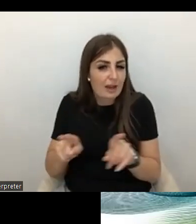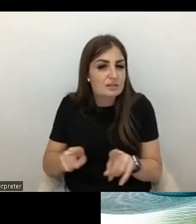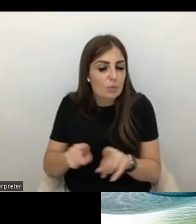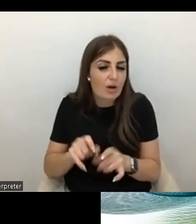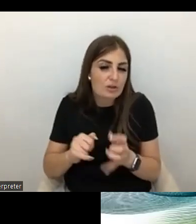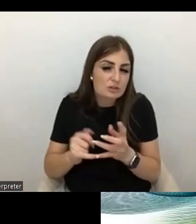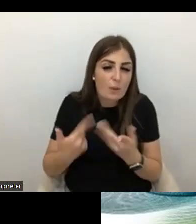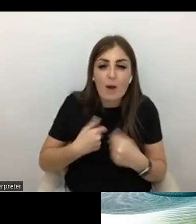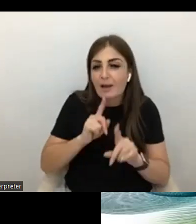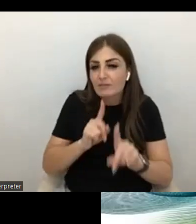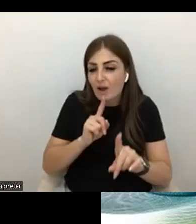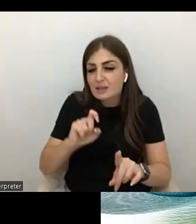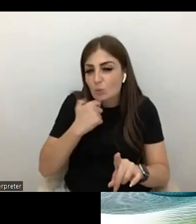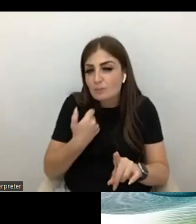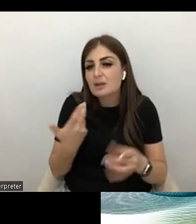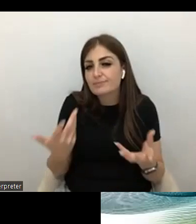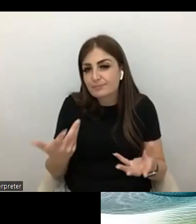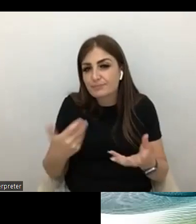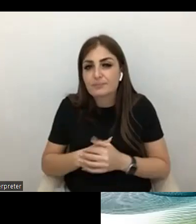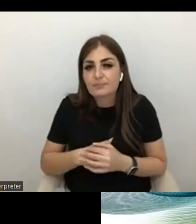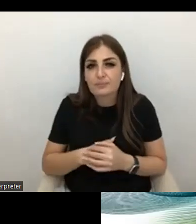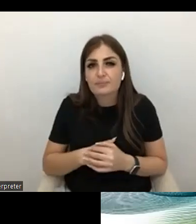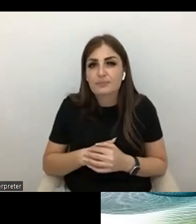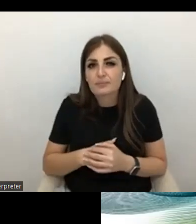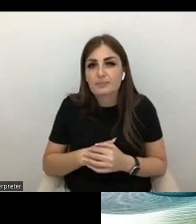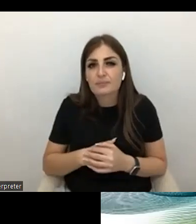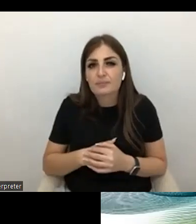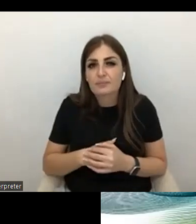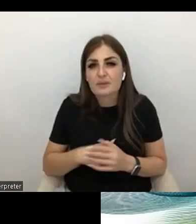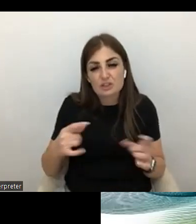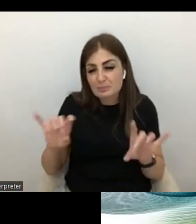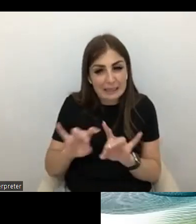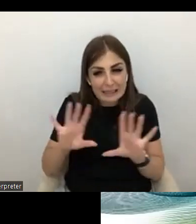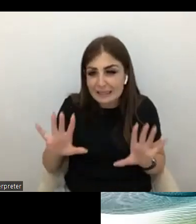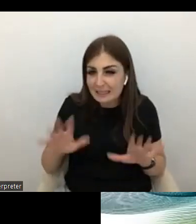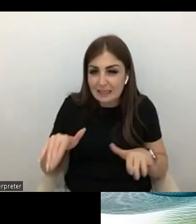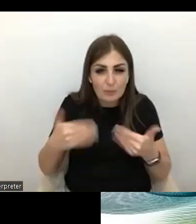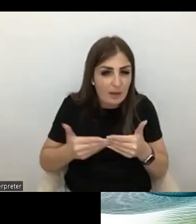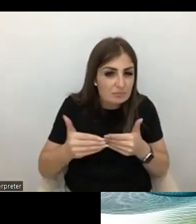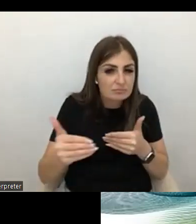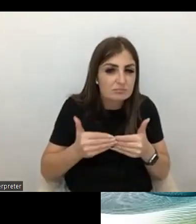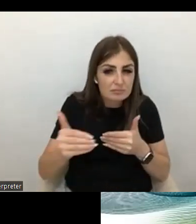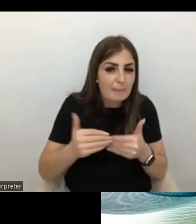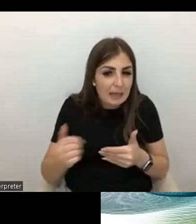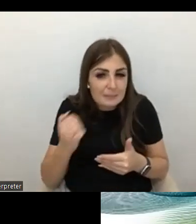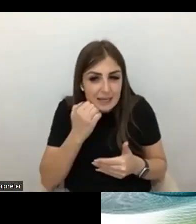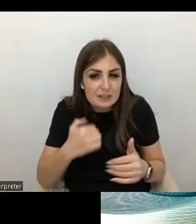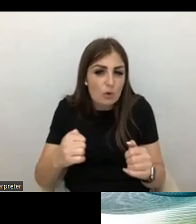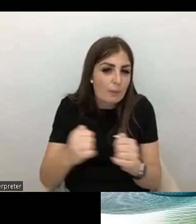My advice would be to be clear with upcoming tribunal deadlines or hearing dates if you